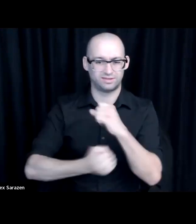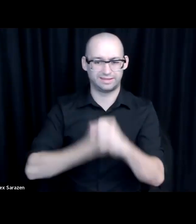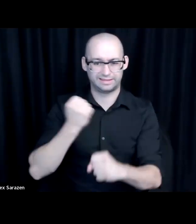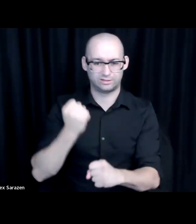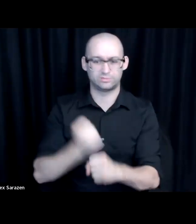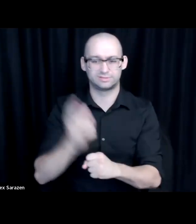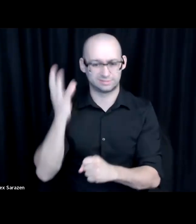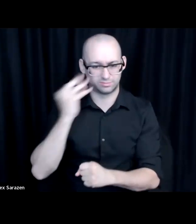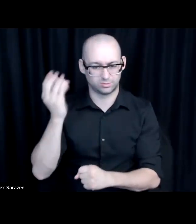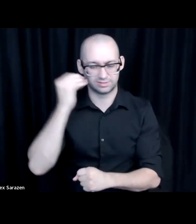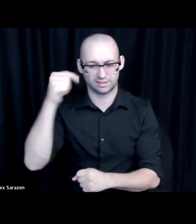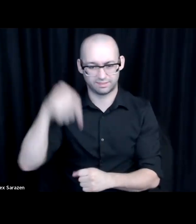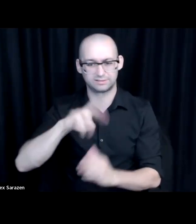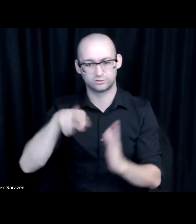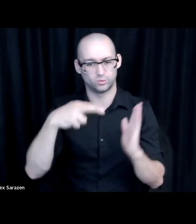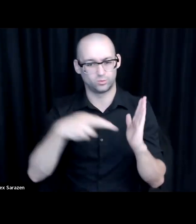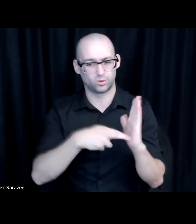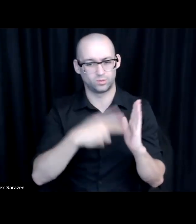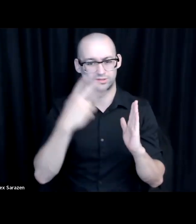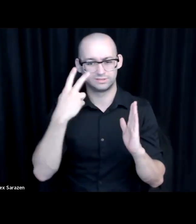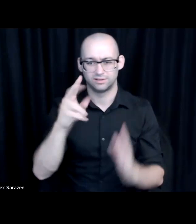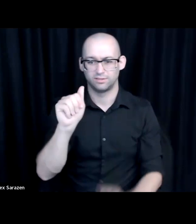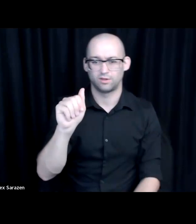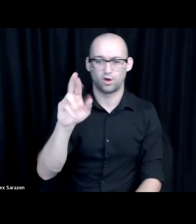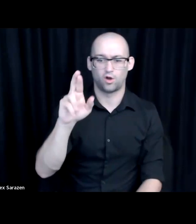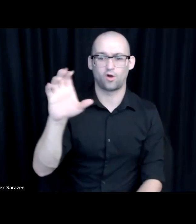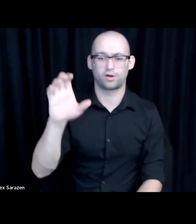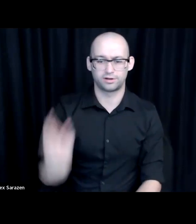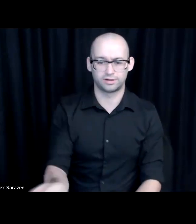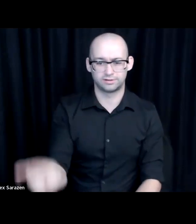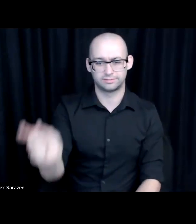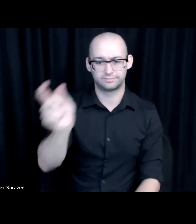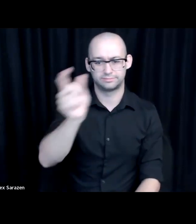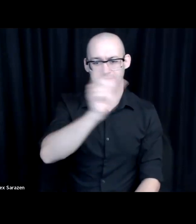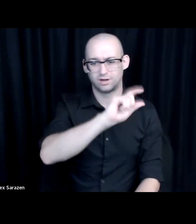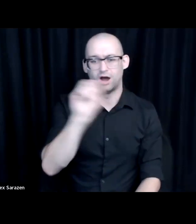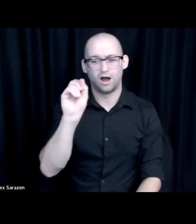seen kind of the arcs of Tribal engagement, have seen the arcs of where the state has become more